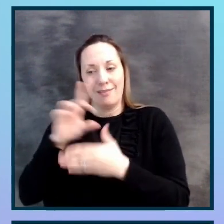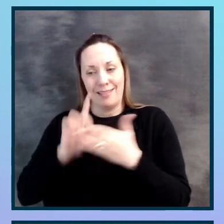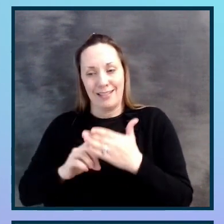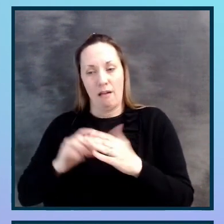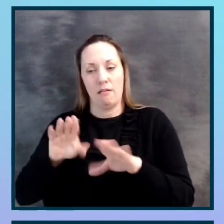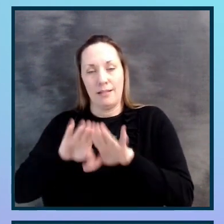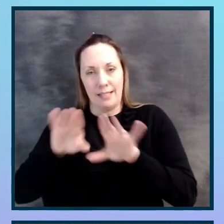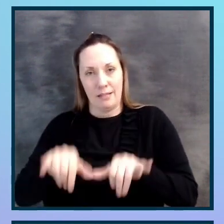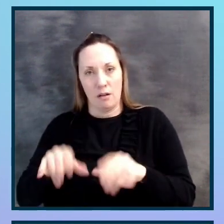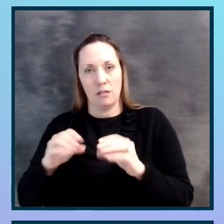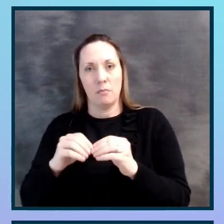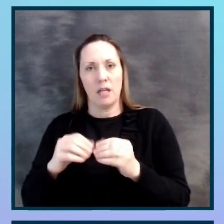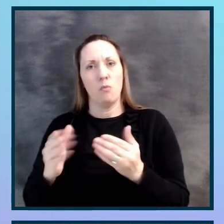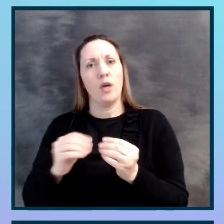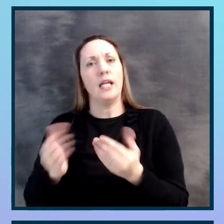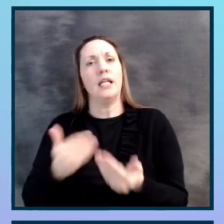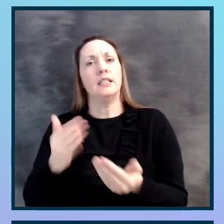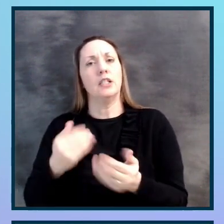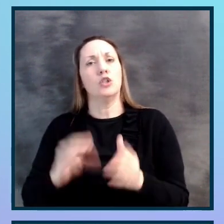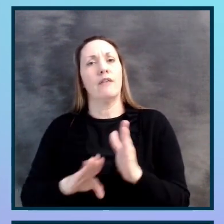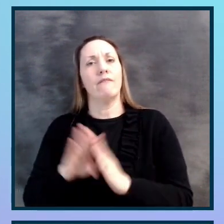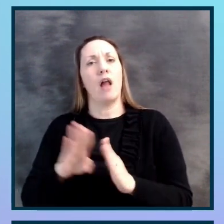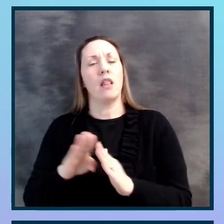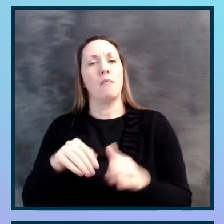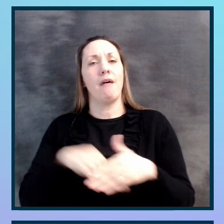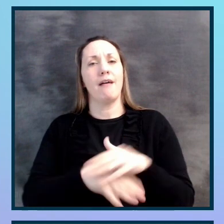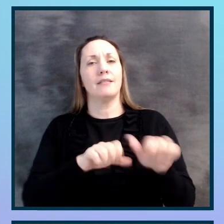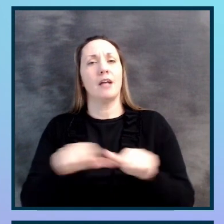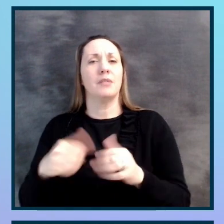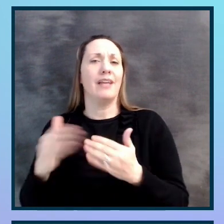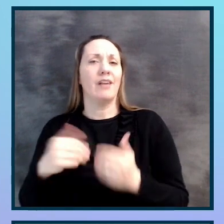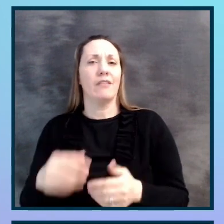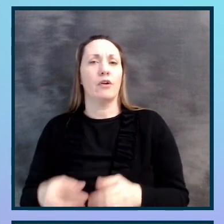for everyone to develop accessibly, even if they don't have deep expertise in the area.